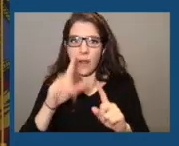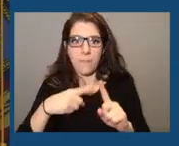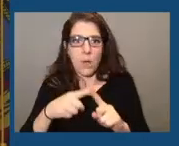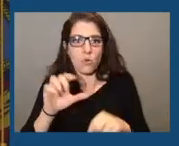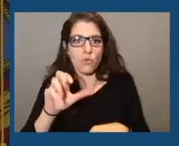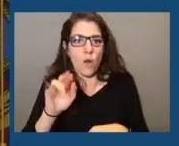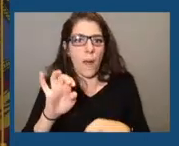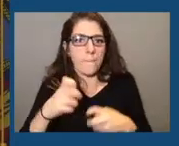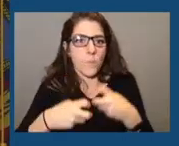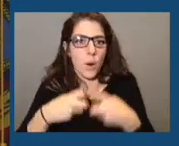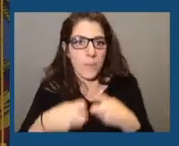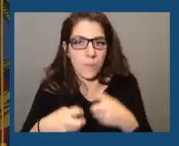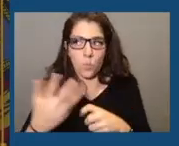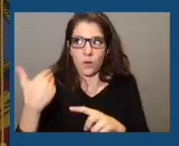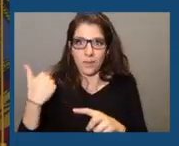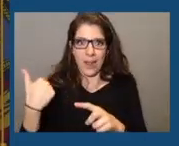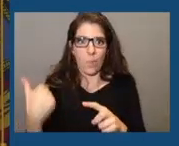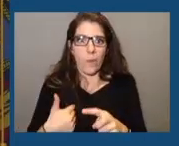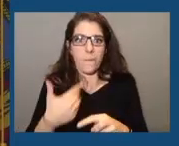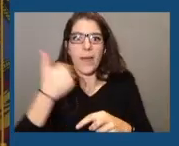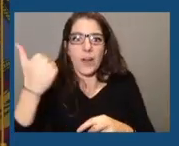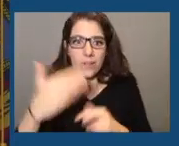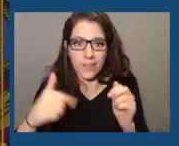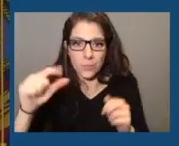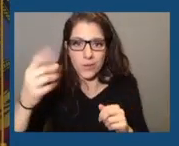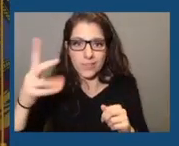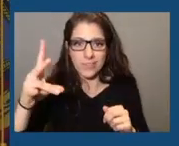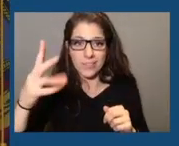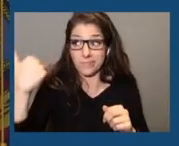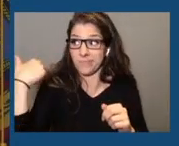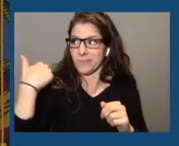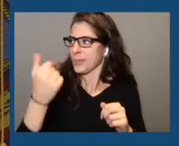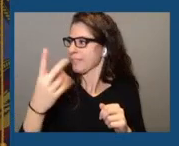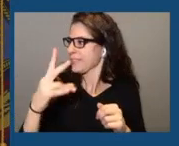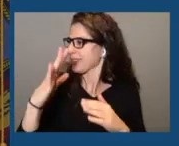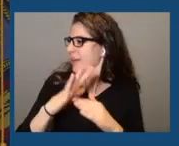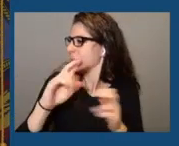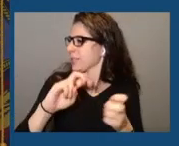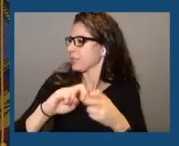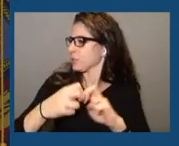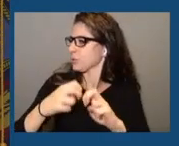their, their top issues back in 2017, I'm not sure crime was in the top 345.